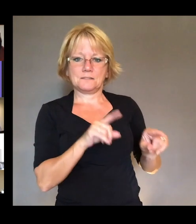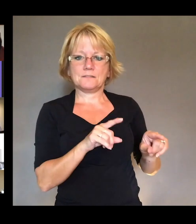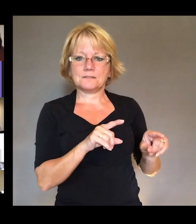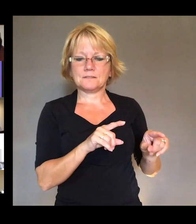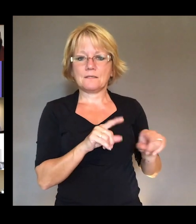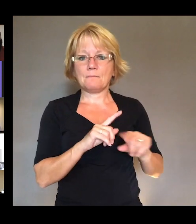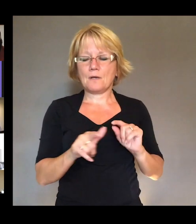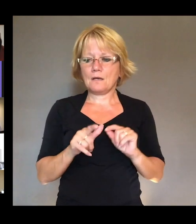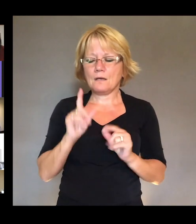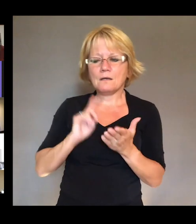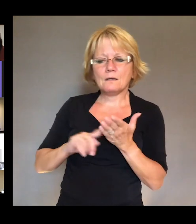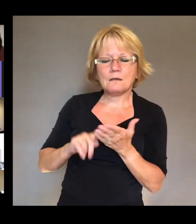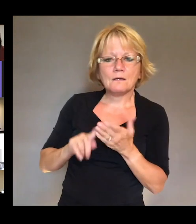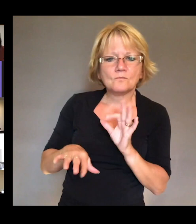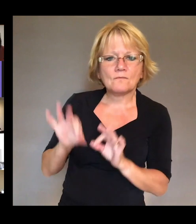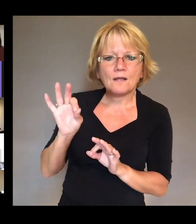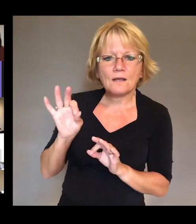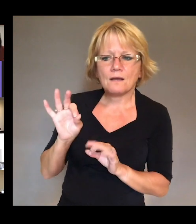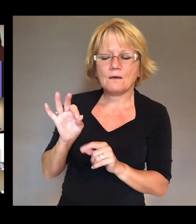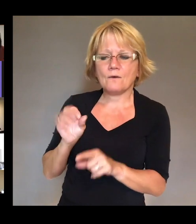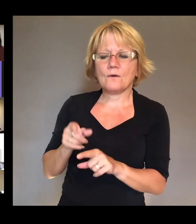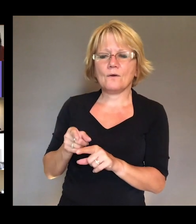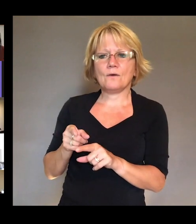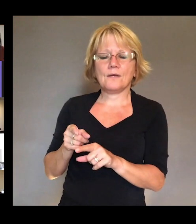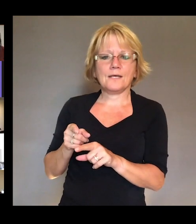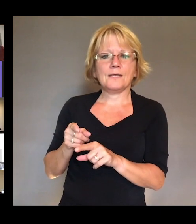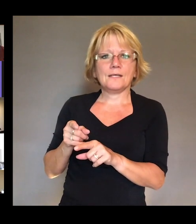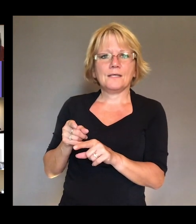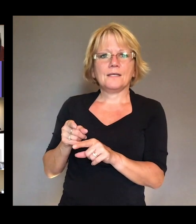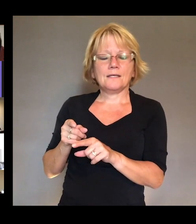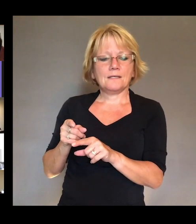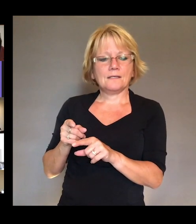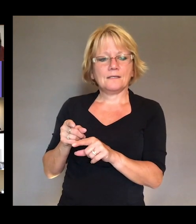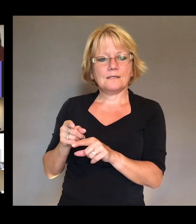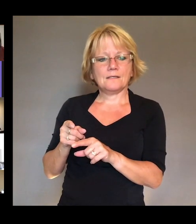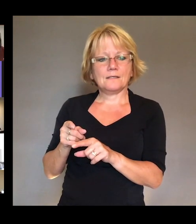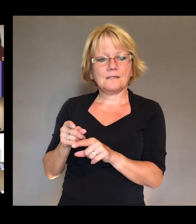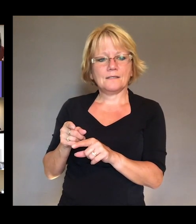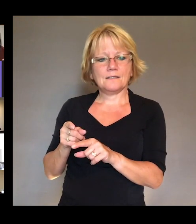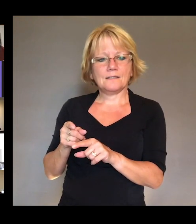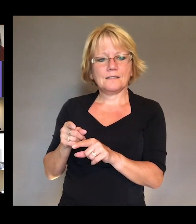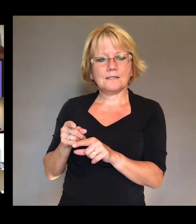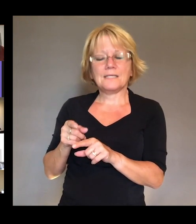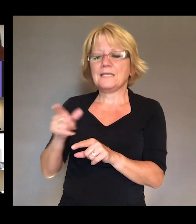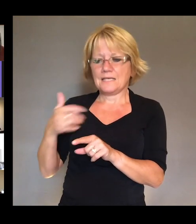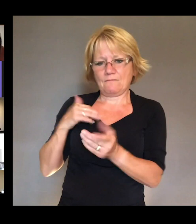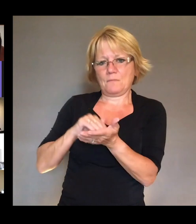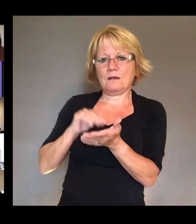We come to find out they didn't give him some, they didn't give him those excuse absences